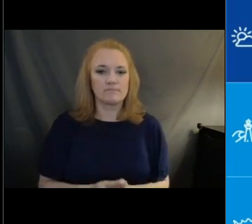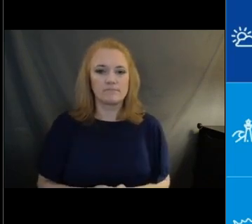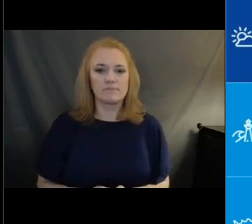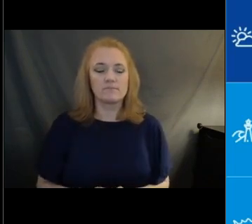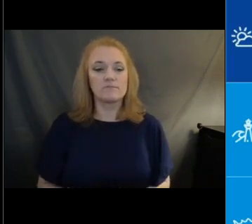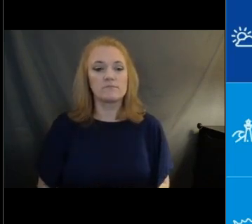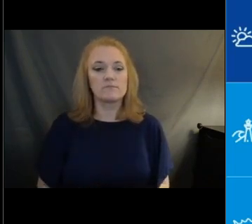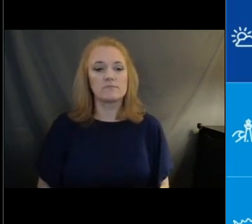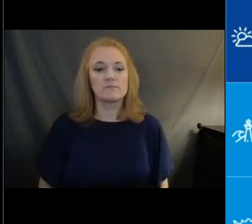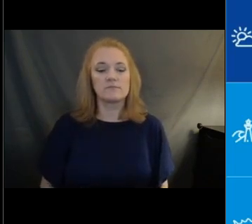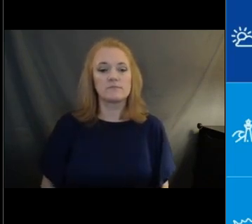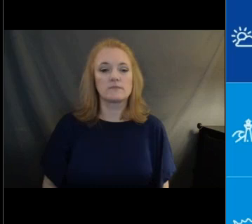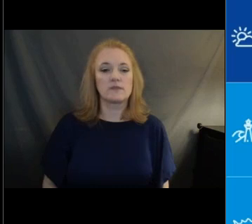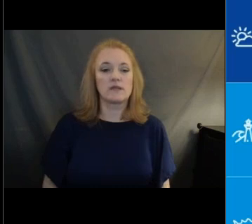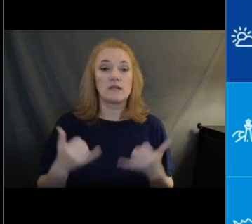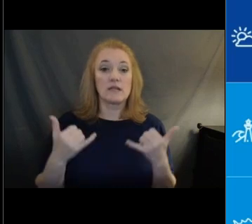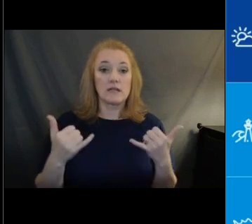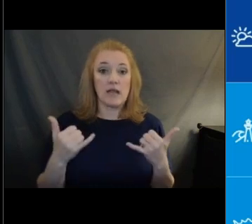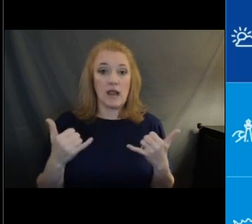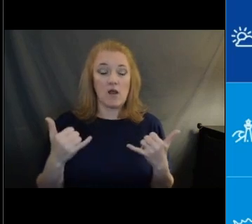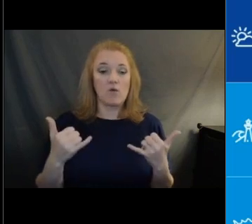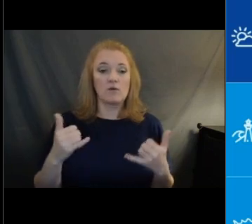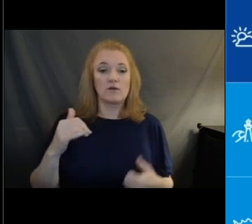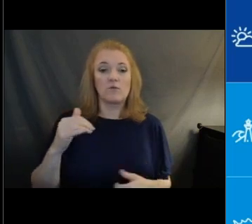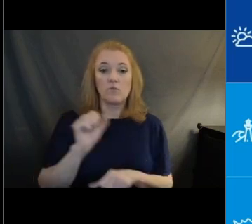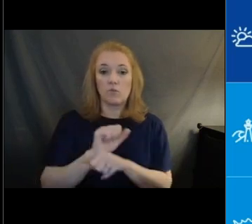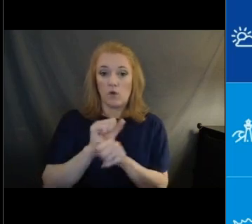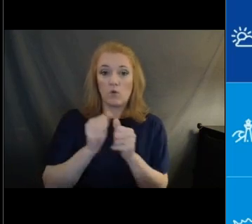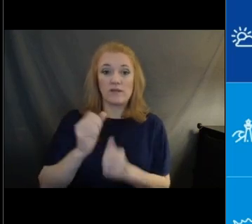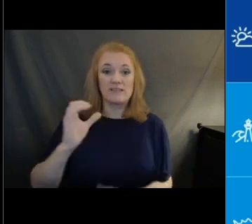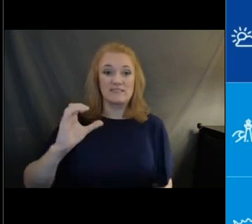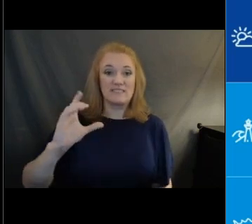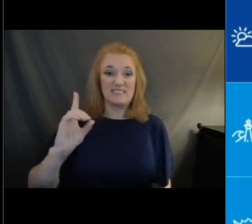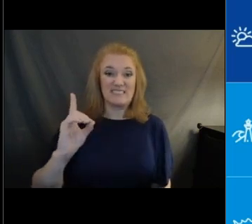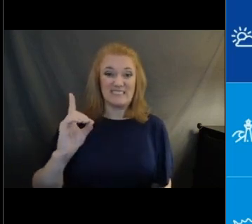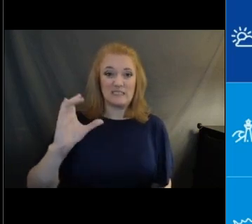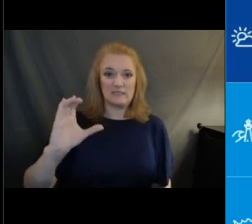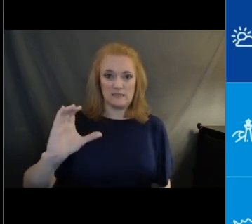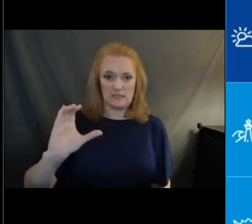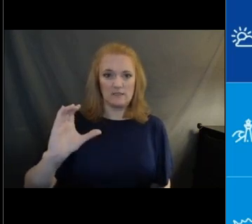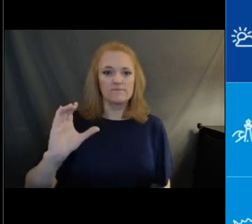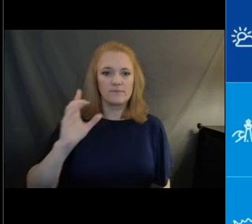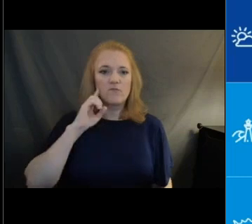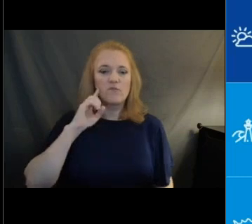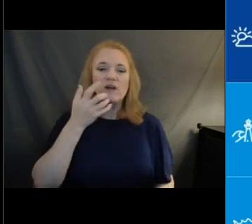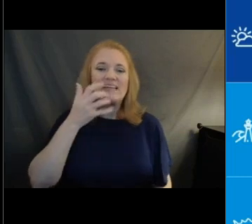So one thing that we're very interested in is working with the CDC on a heat health tracker.